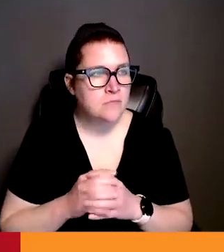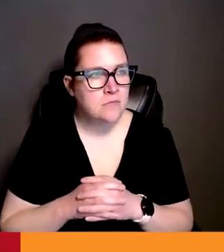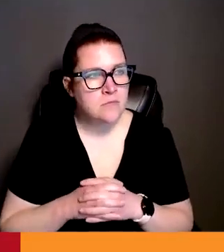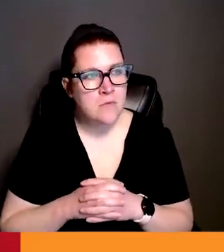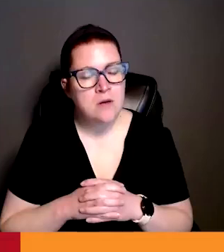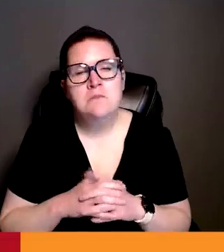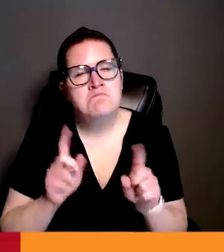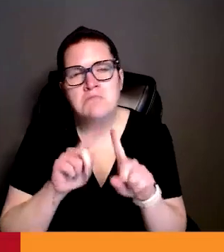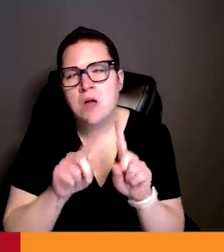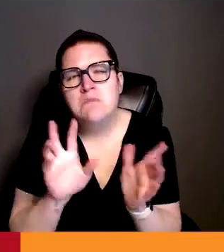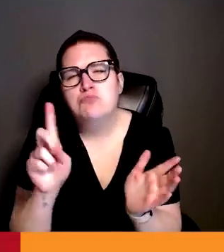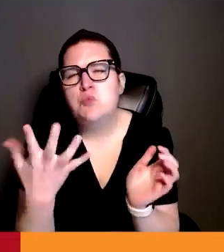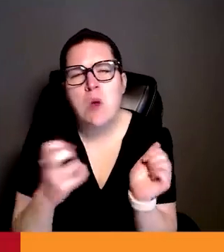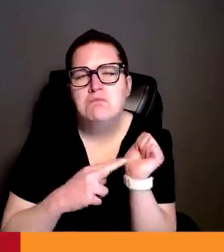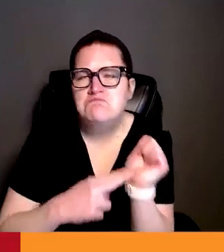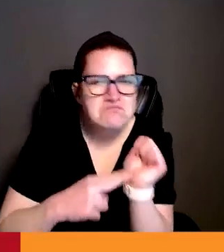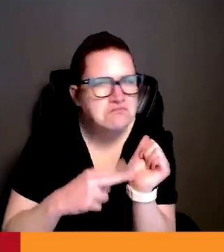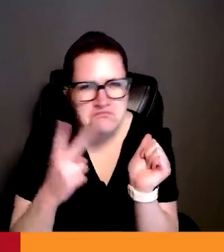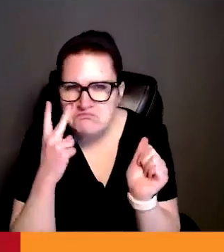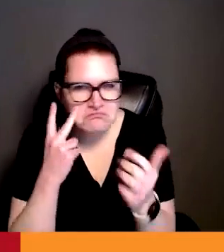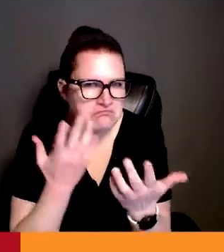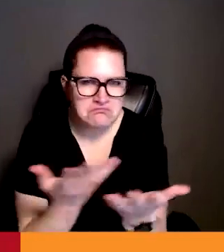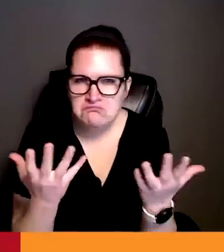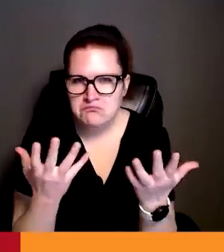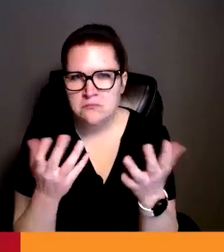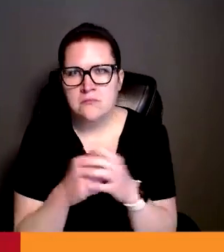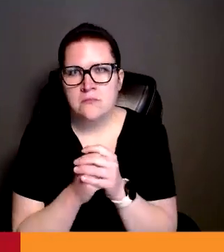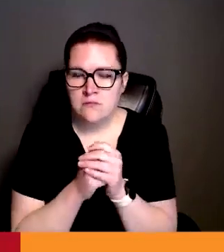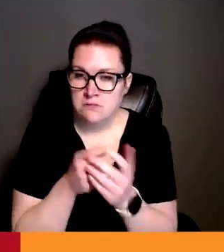But again, we're just trying to gauge whether there is an interest